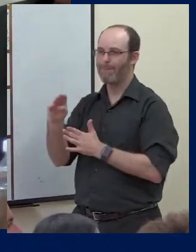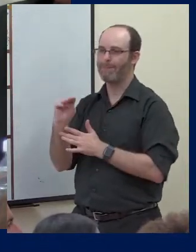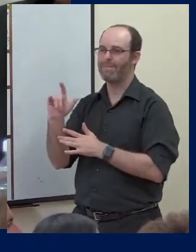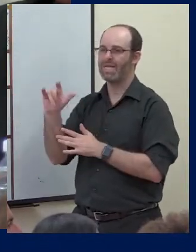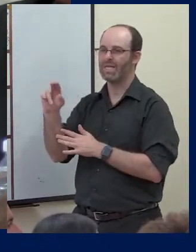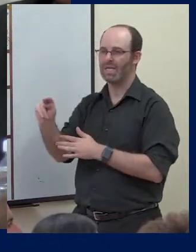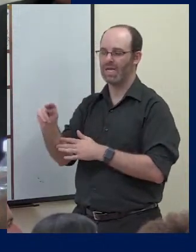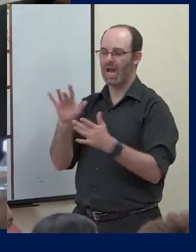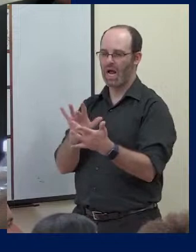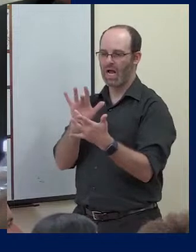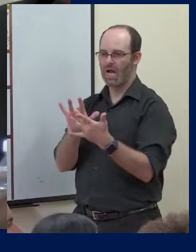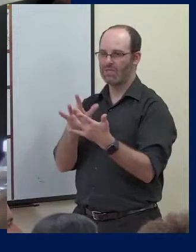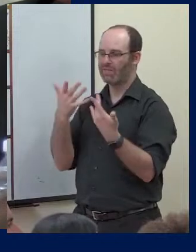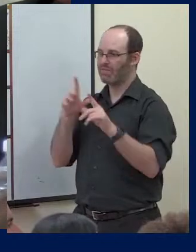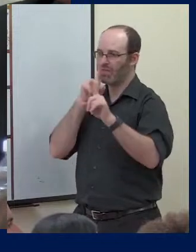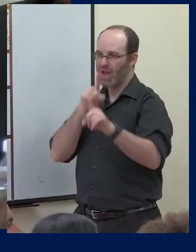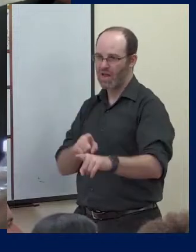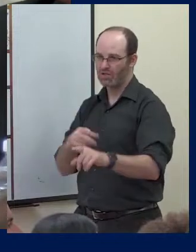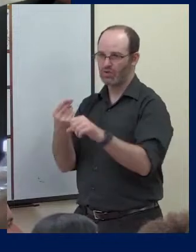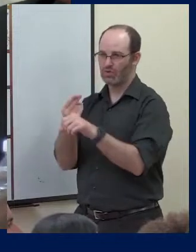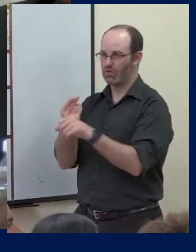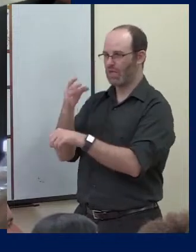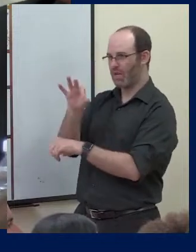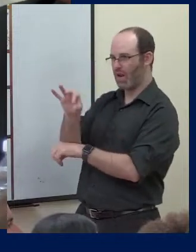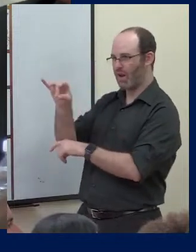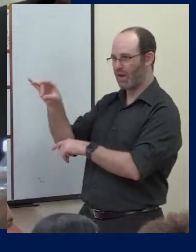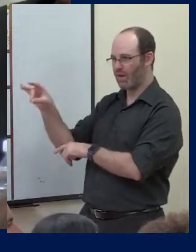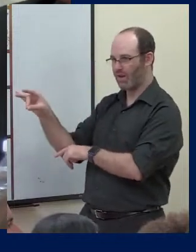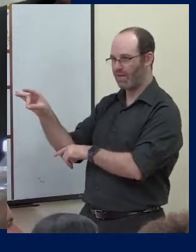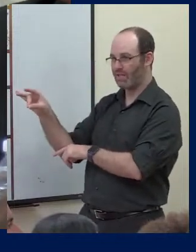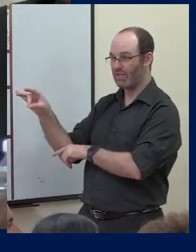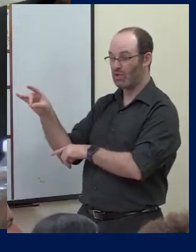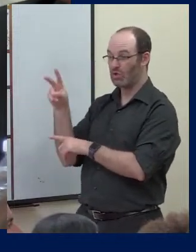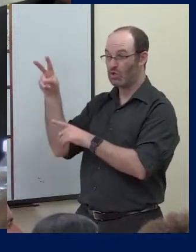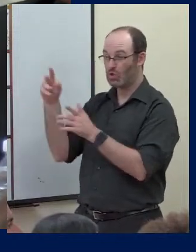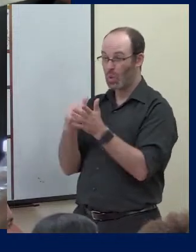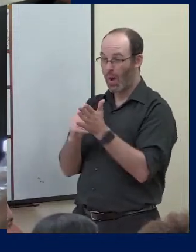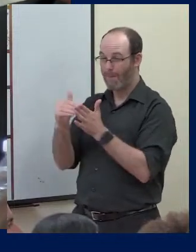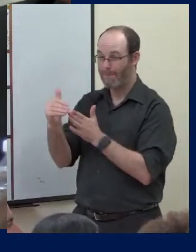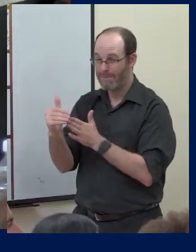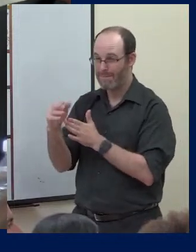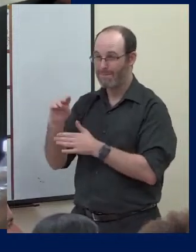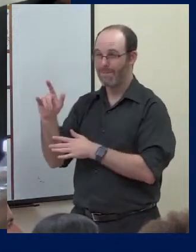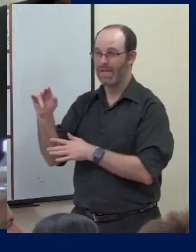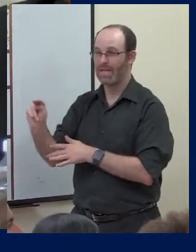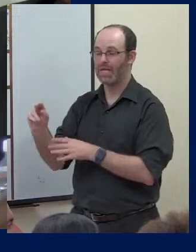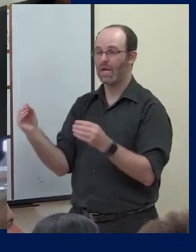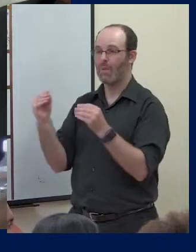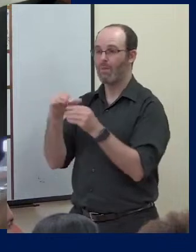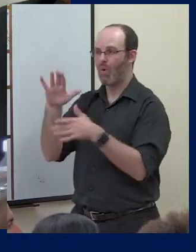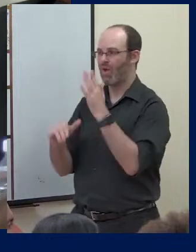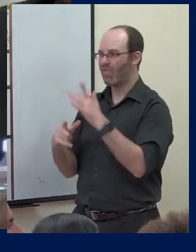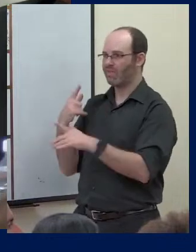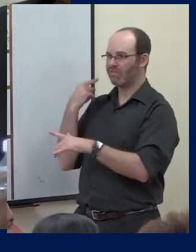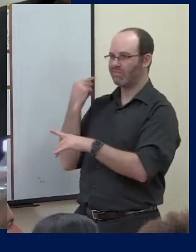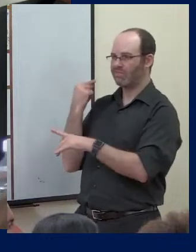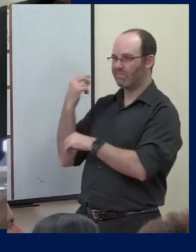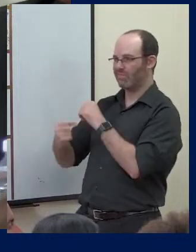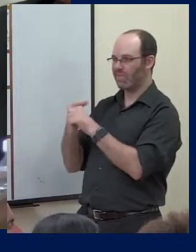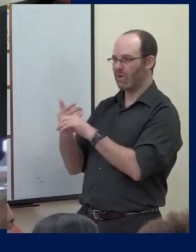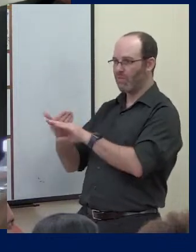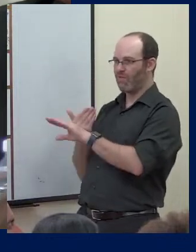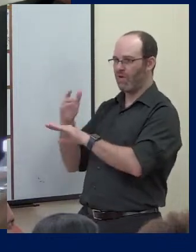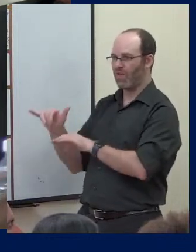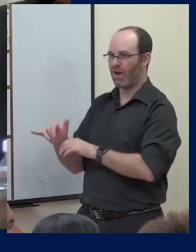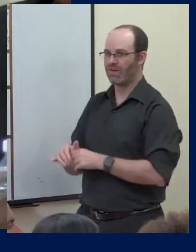answered using 988, 2 one million more answered than in the previous year and that is because